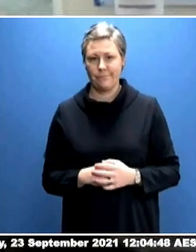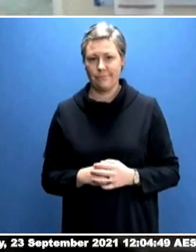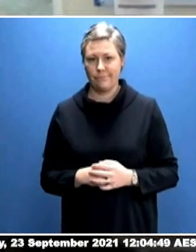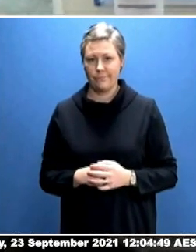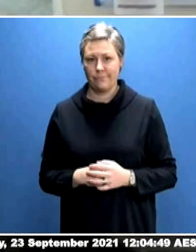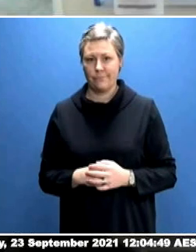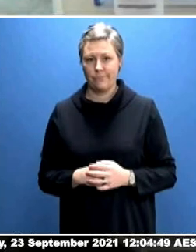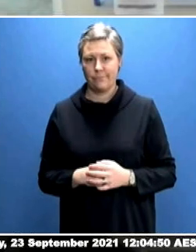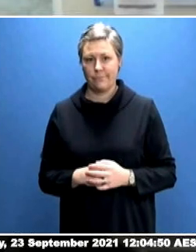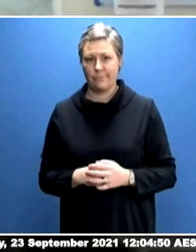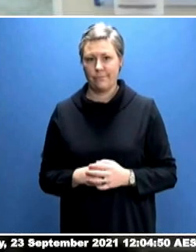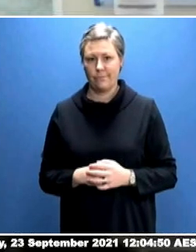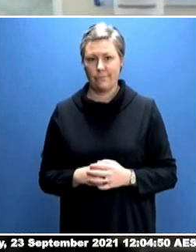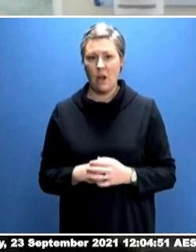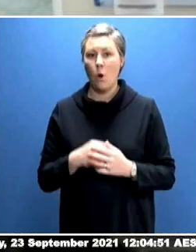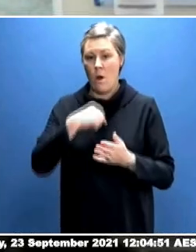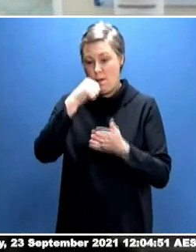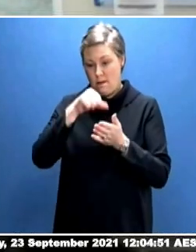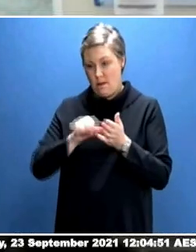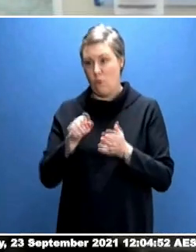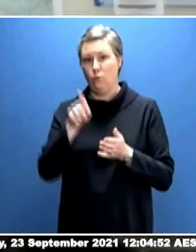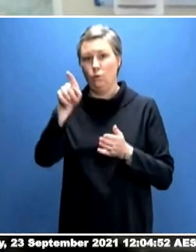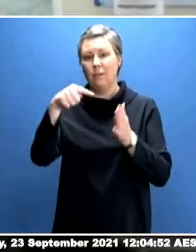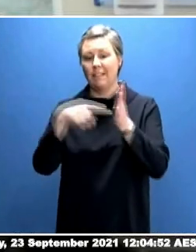directed at the CEO of Territory Families. Yes, thank you, Mr Espie.